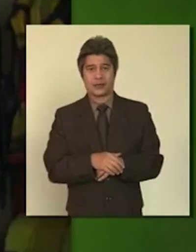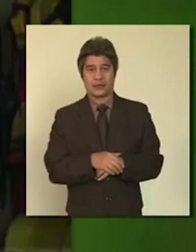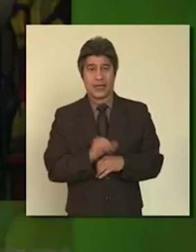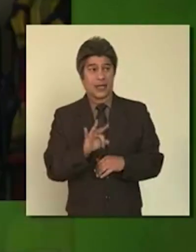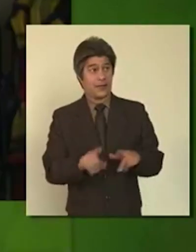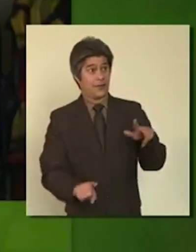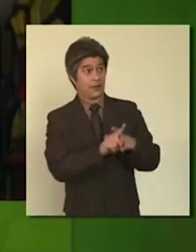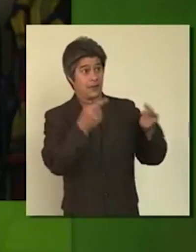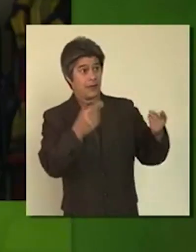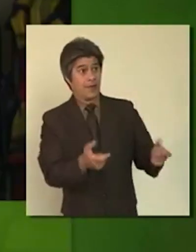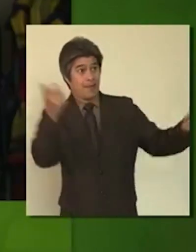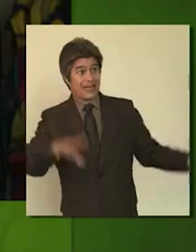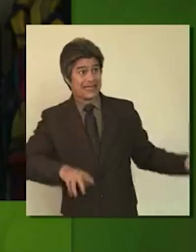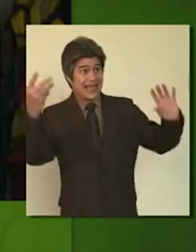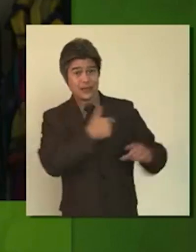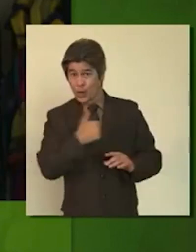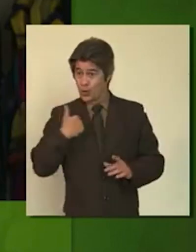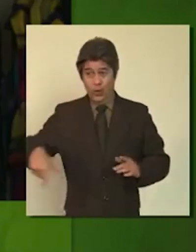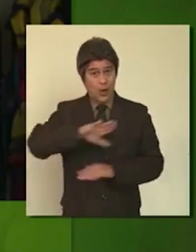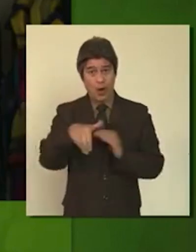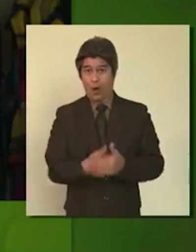In the event of the big disaster, we're in the same boat.